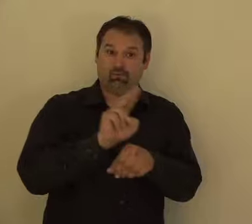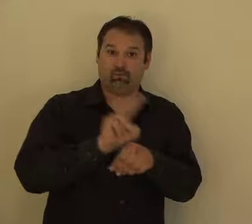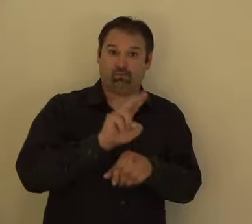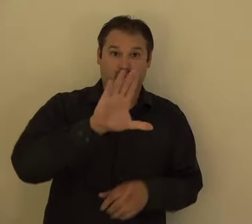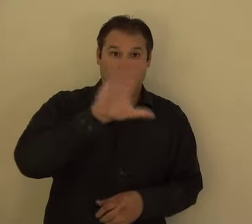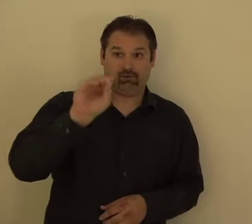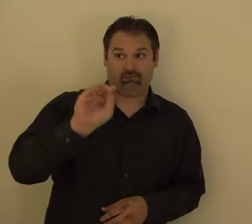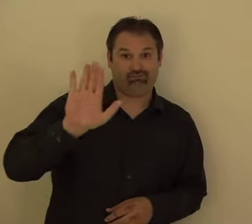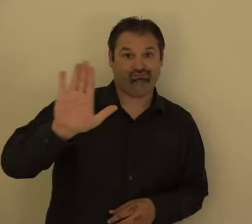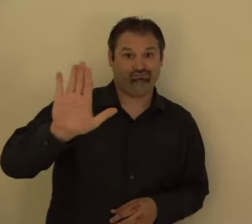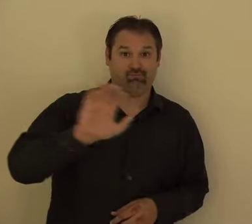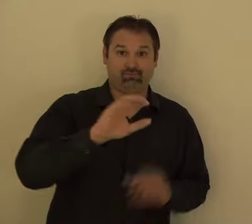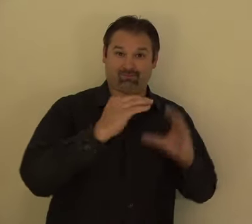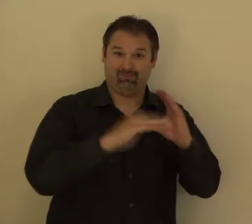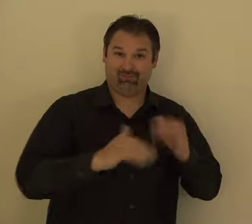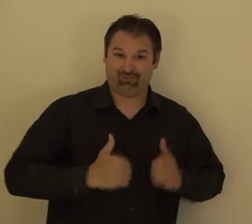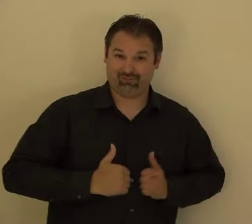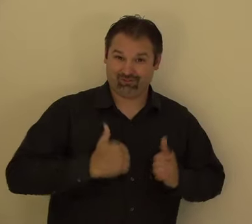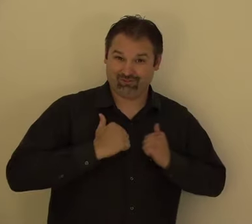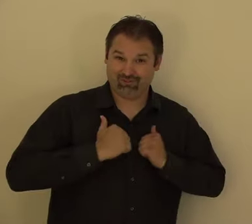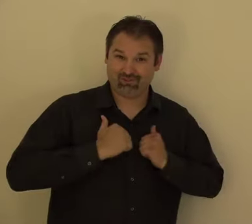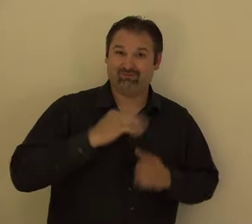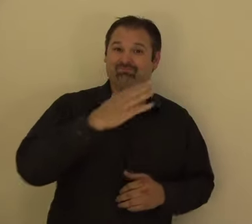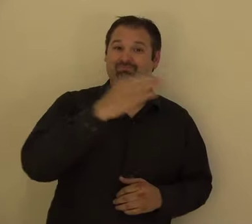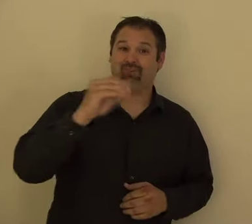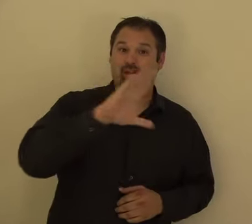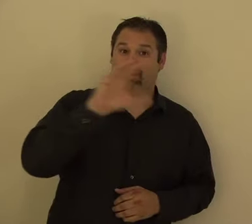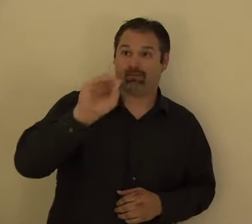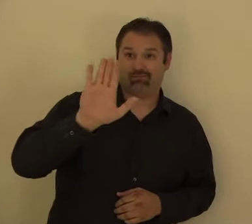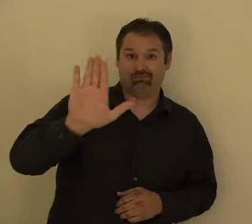it is your responsibility to use those tools in a professional manner that